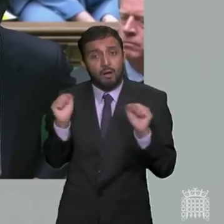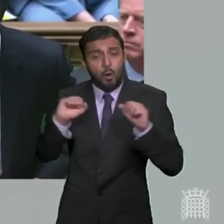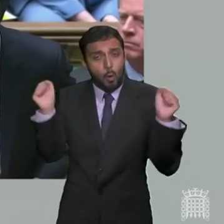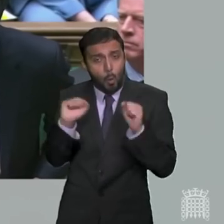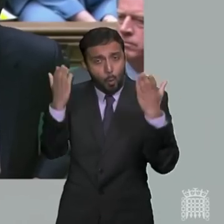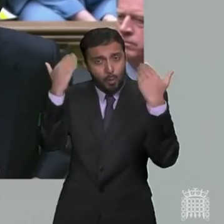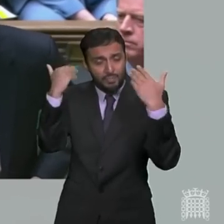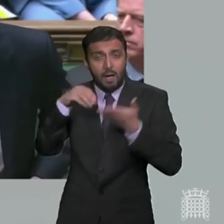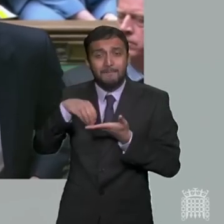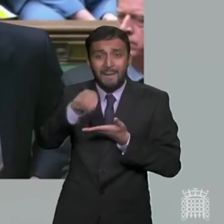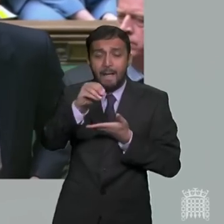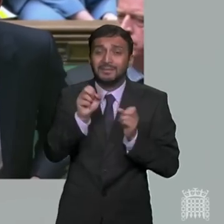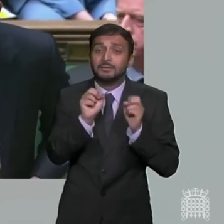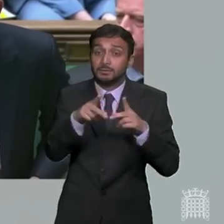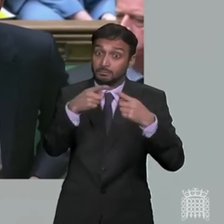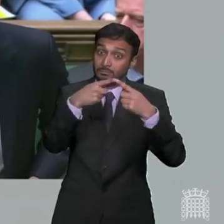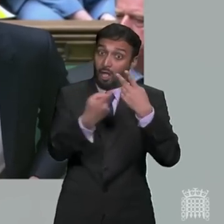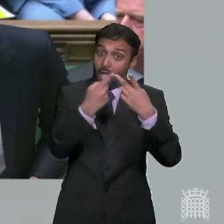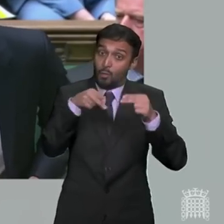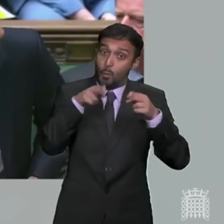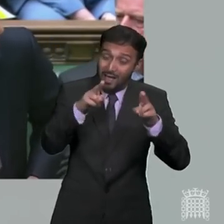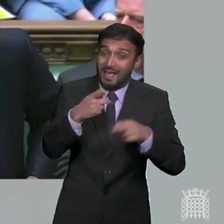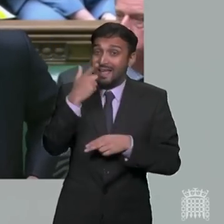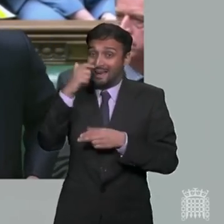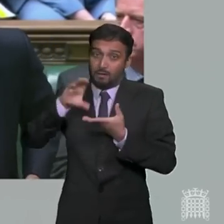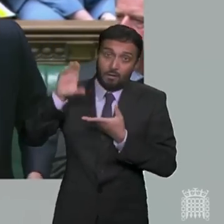support to those vulnerable constituents when temperatures drop below a certain point.